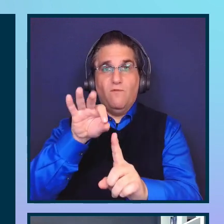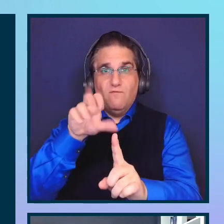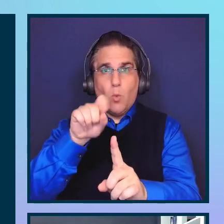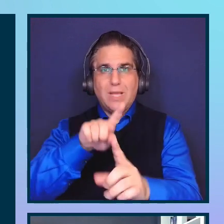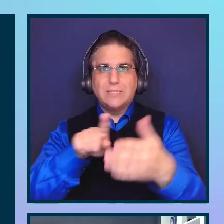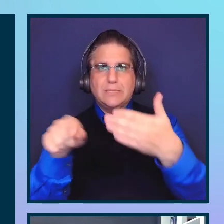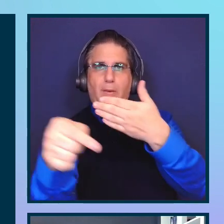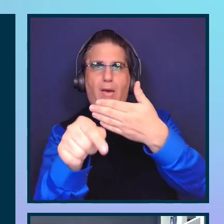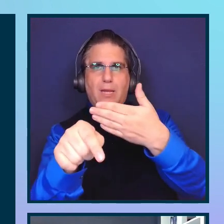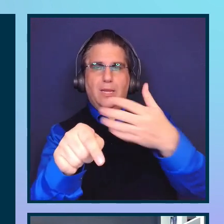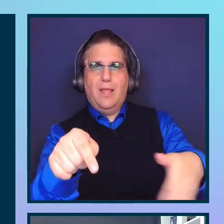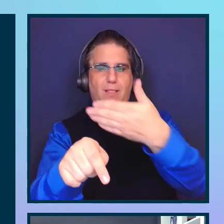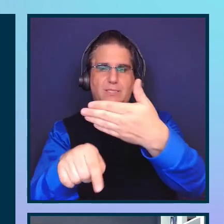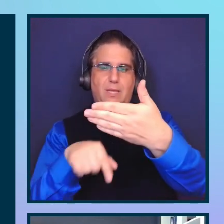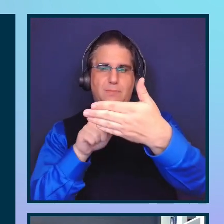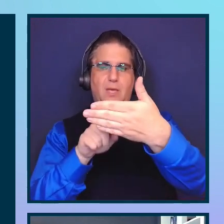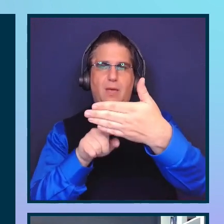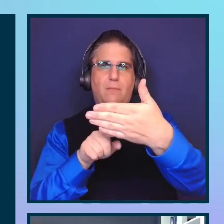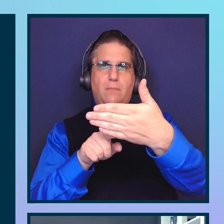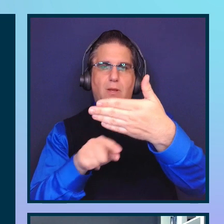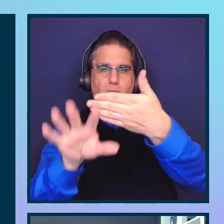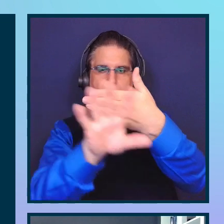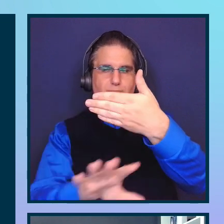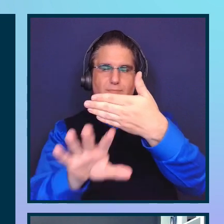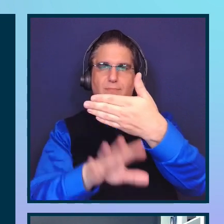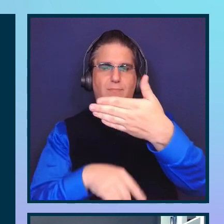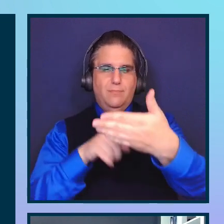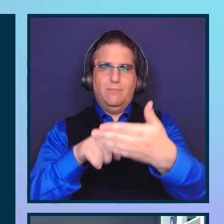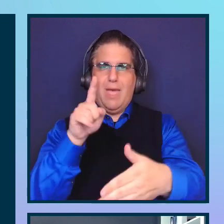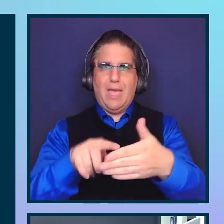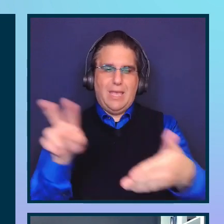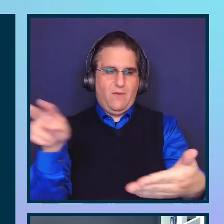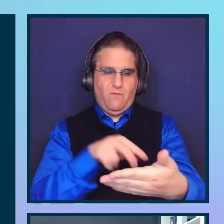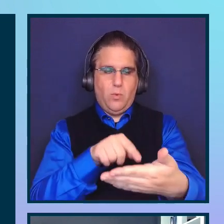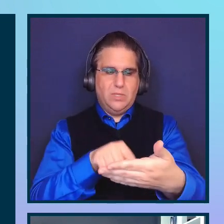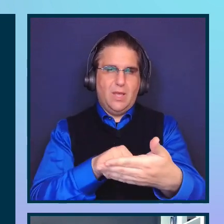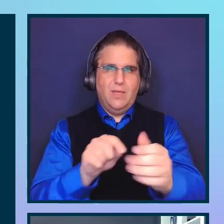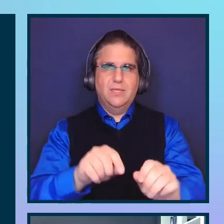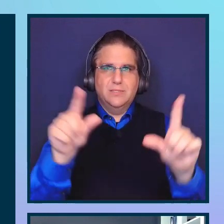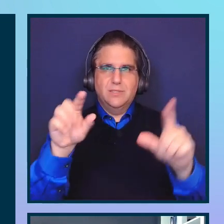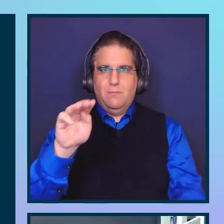your focus is set behind this model, you won't be able to operate it. Maybe they're forcing you to put your email